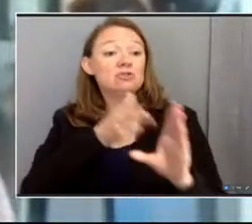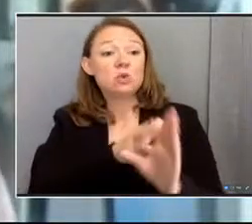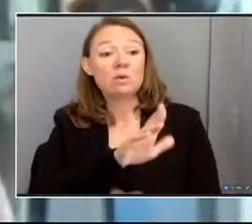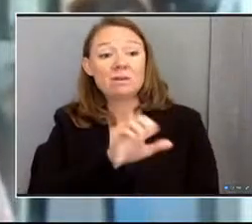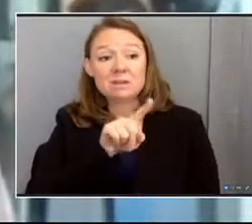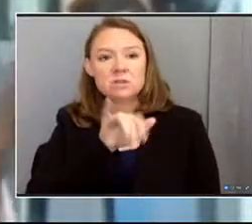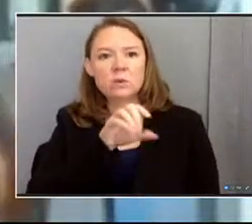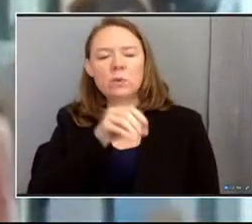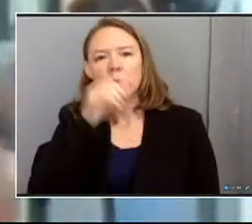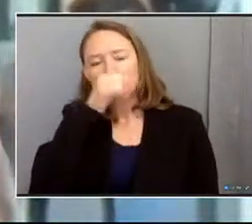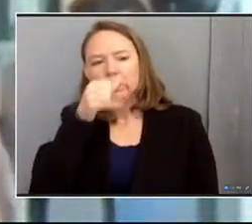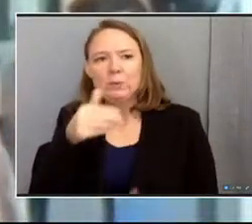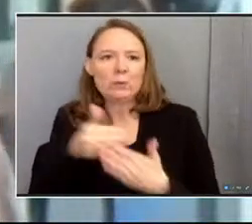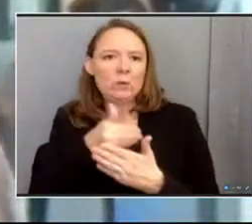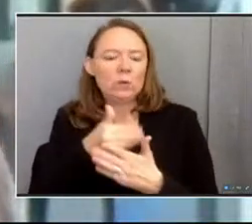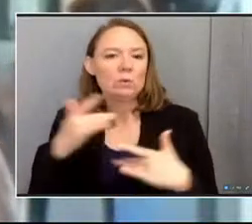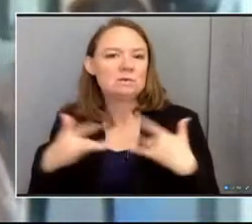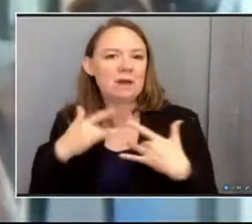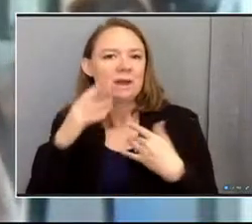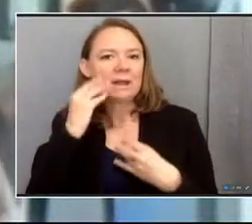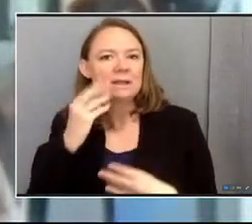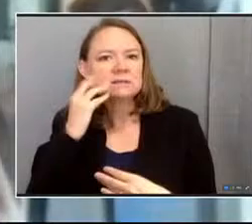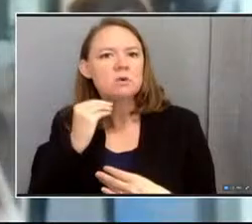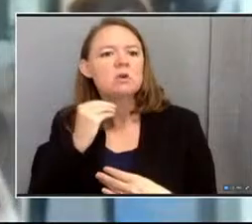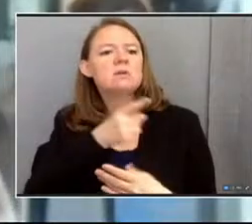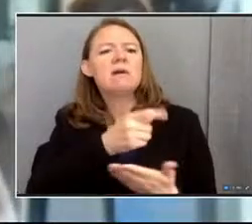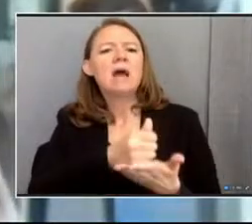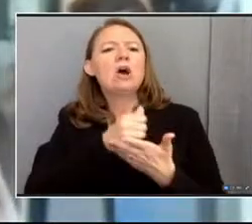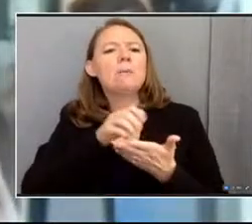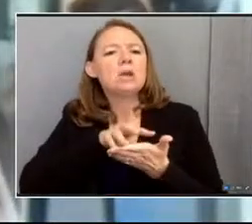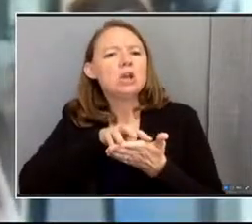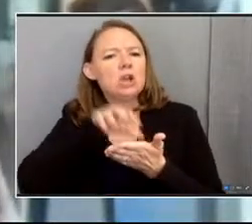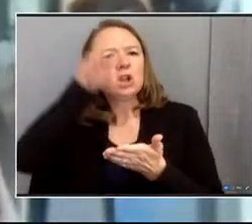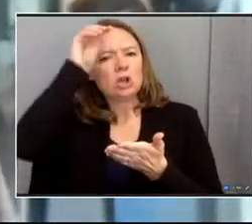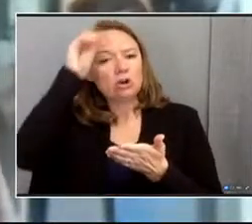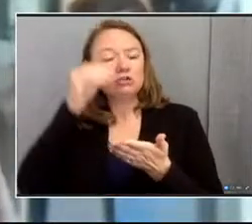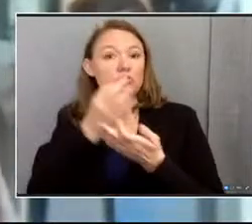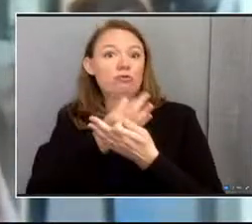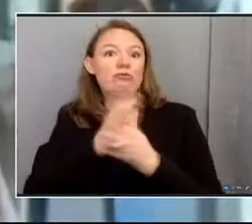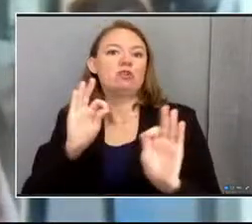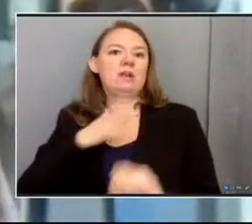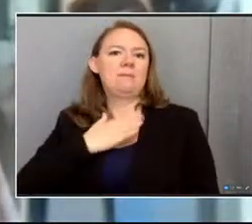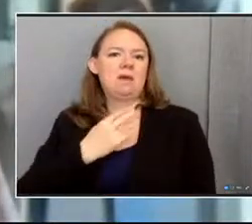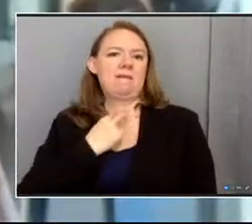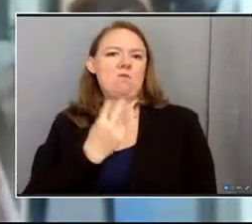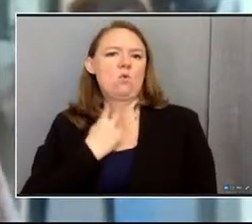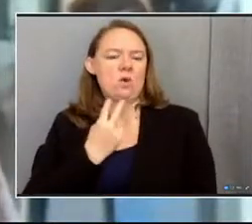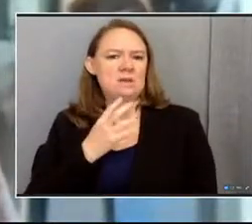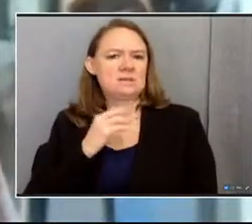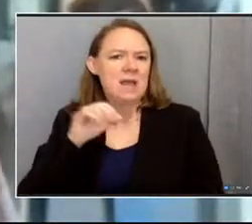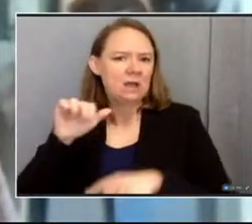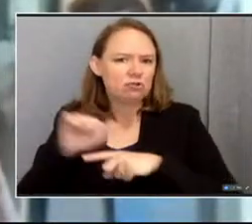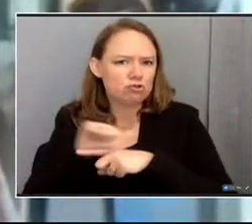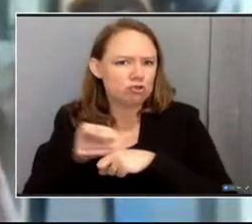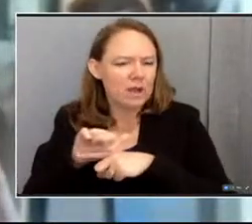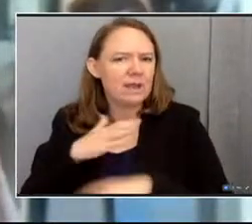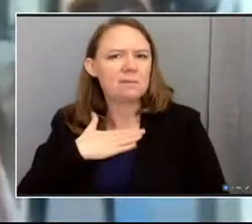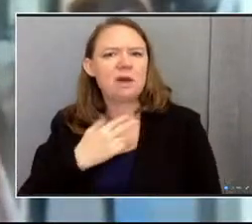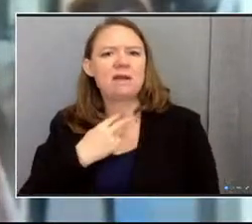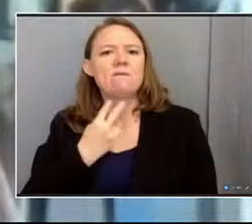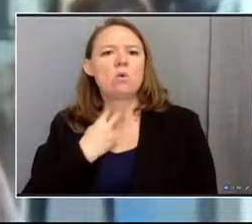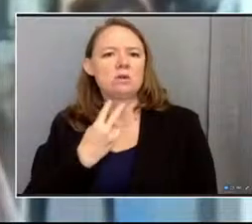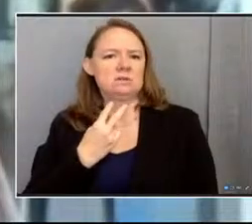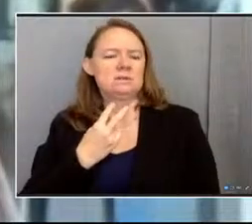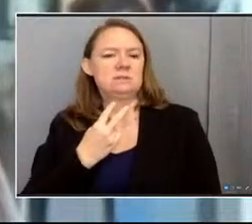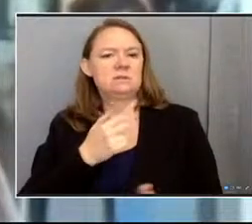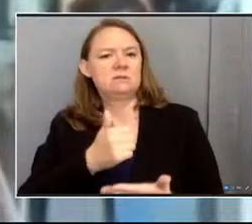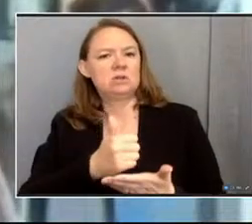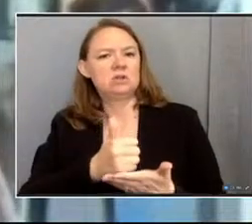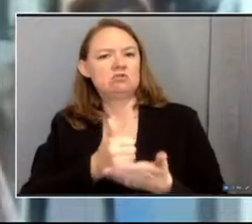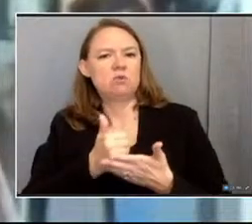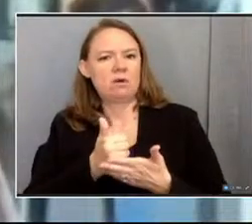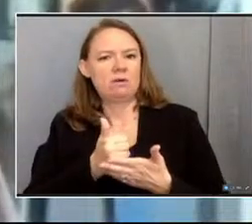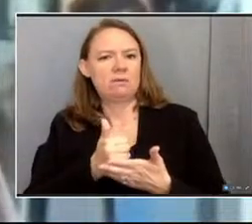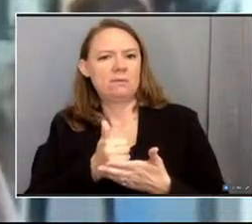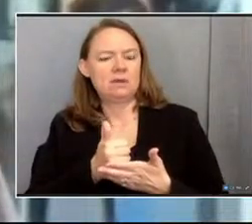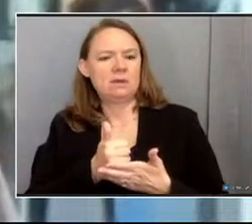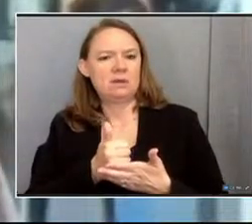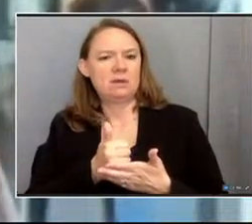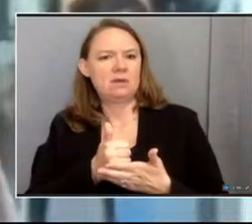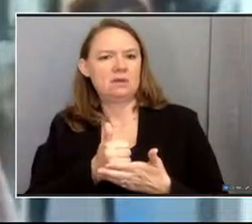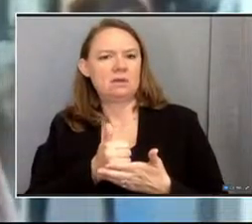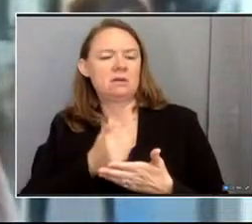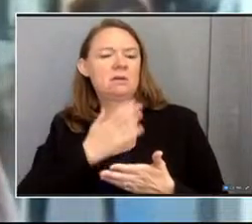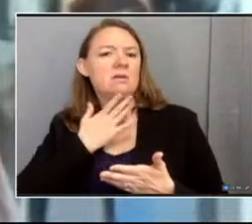learn to free my voice and to train it to be able to sing not just the American Patriotic